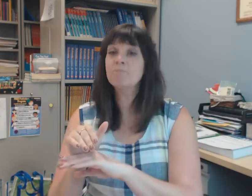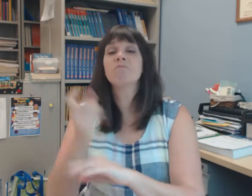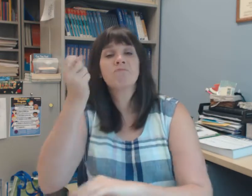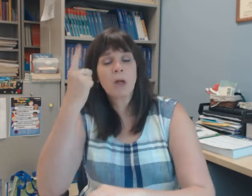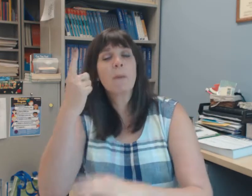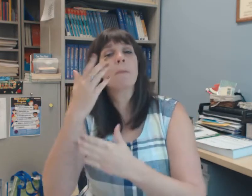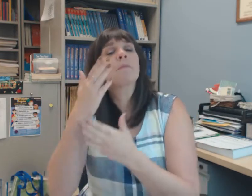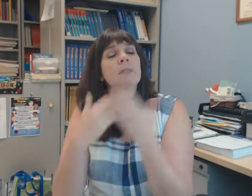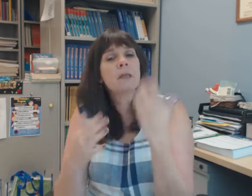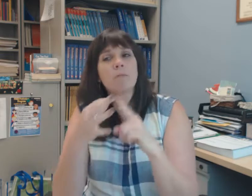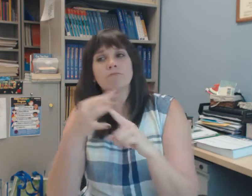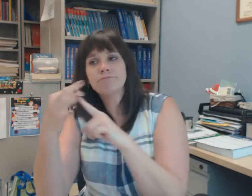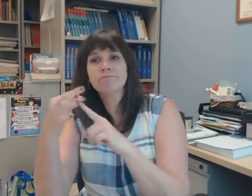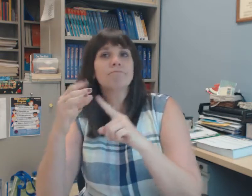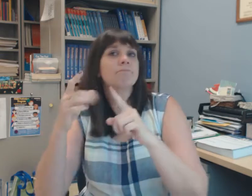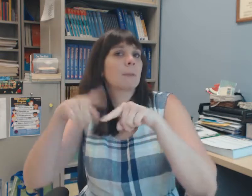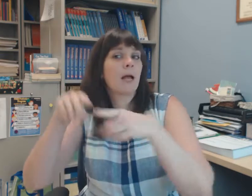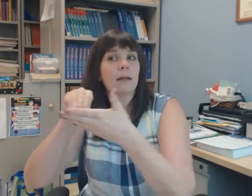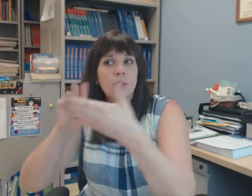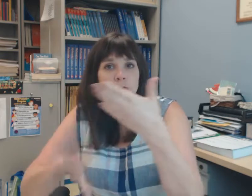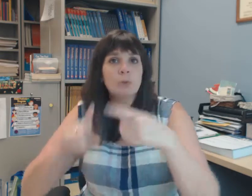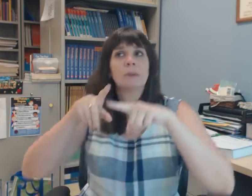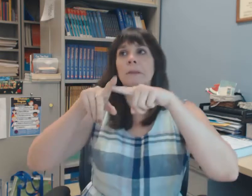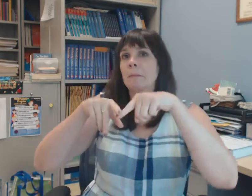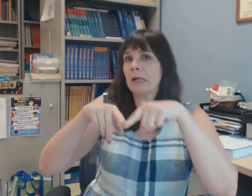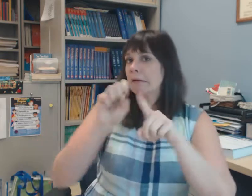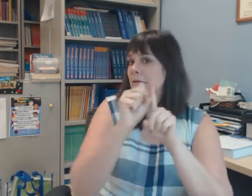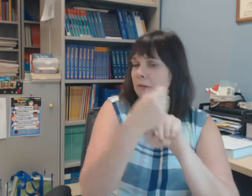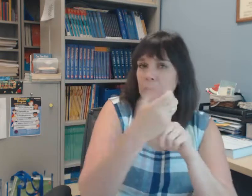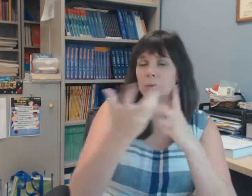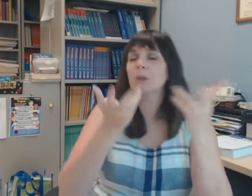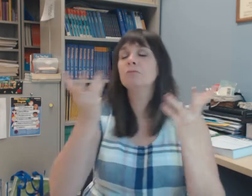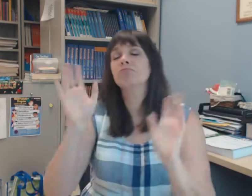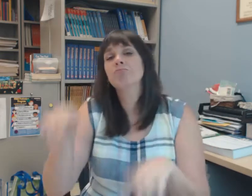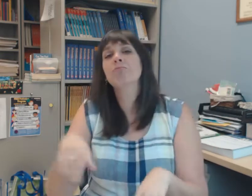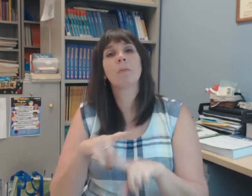There may be some exceptions depending on students and cirucmstances